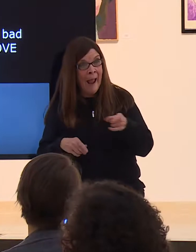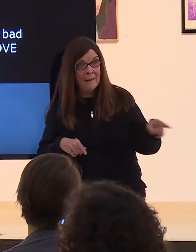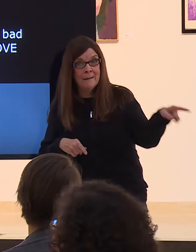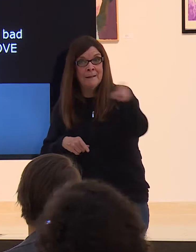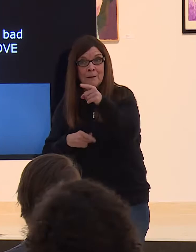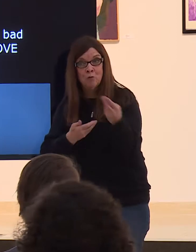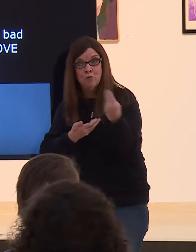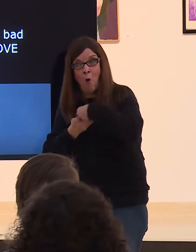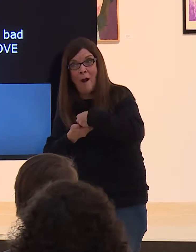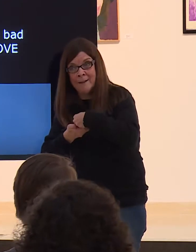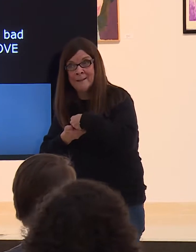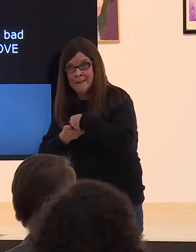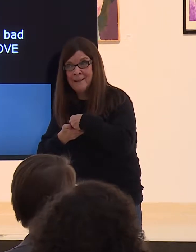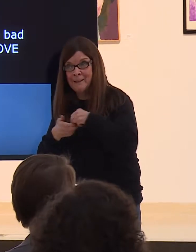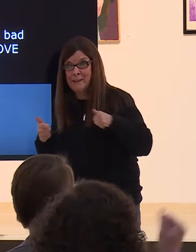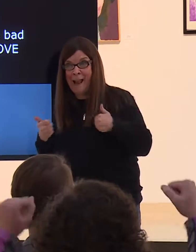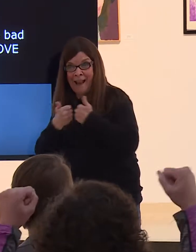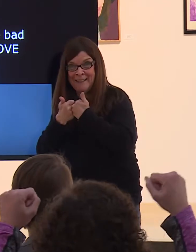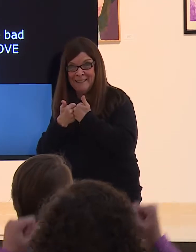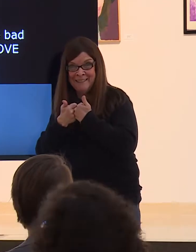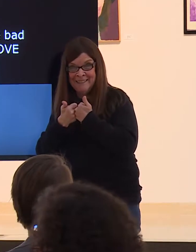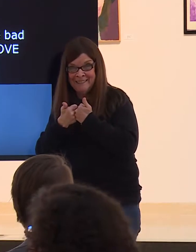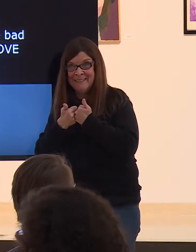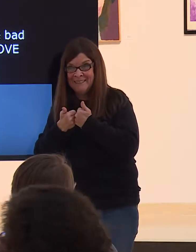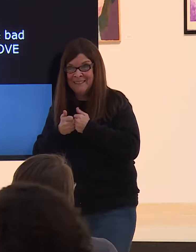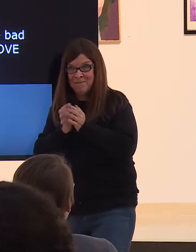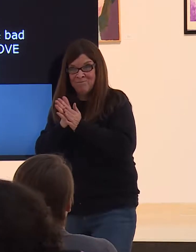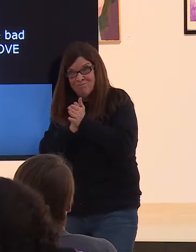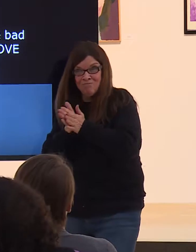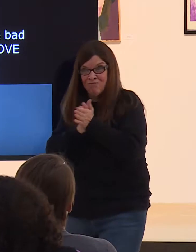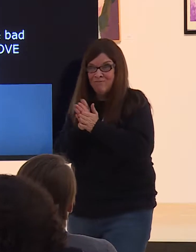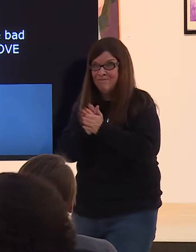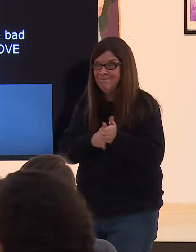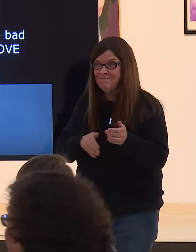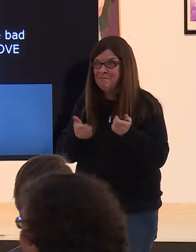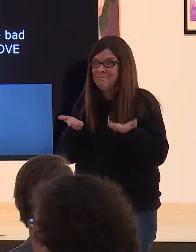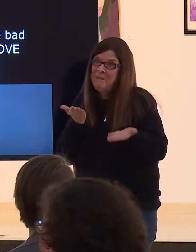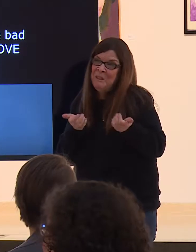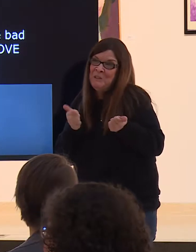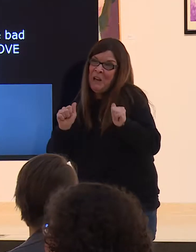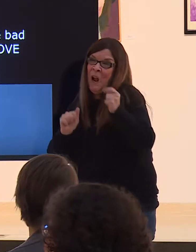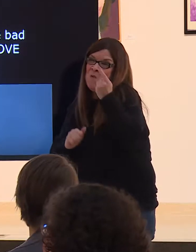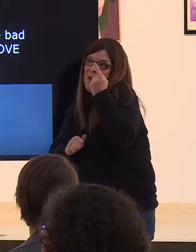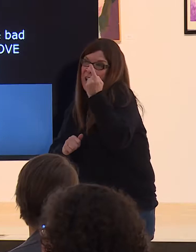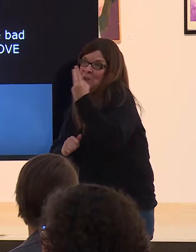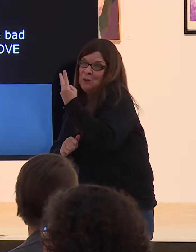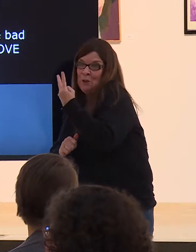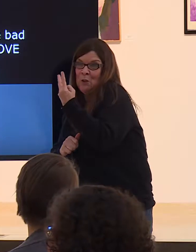Nancy: So if any of you--and your interest has been piqued and you'd like to join us, you can.